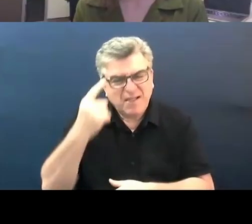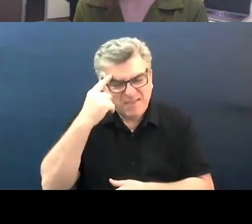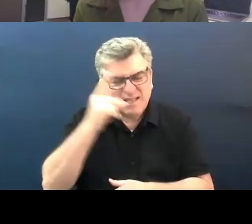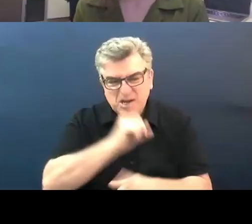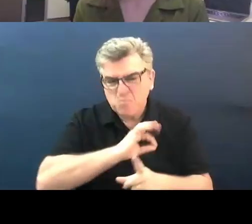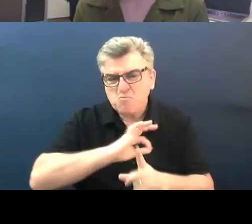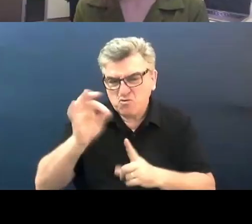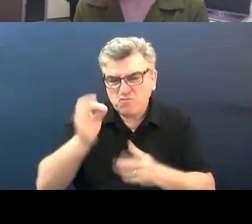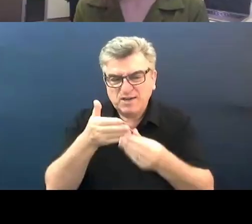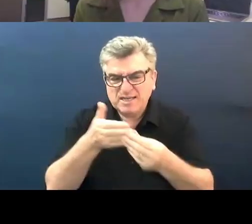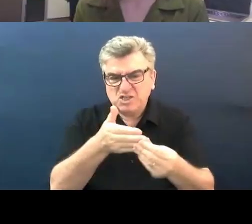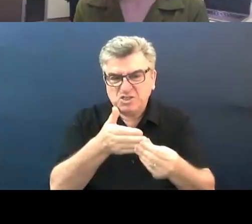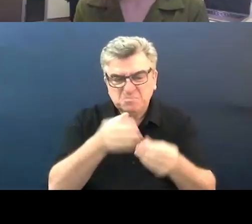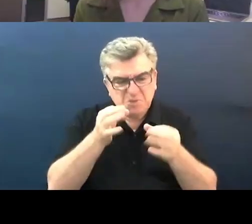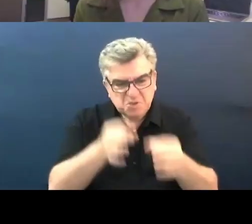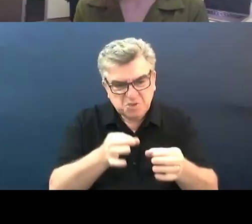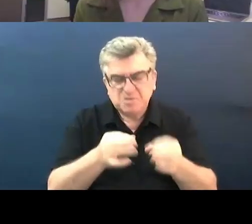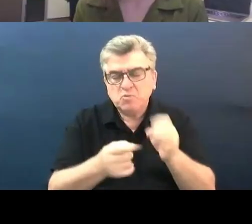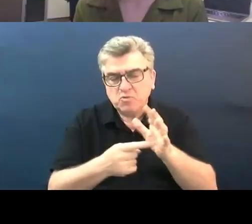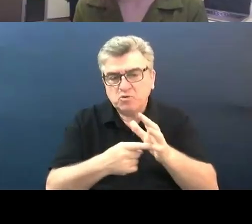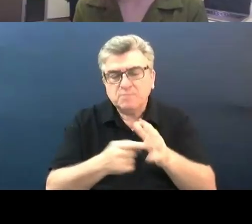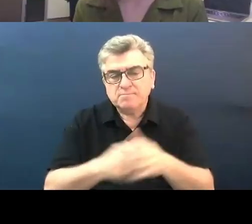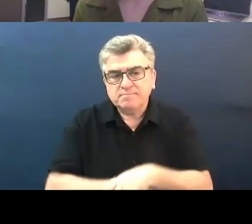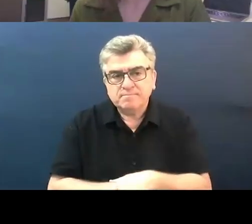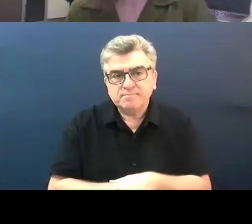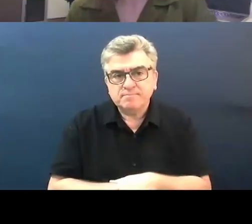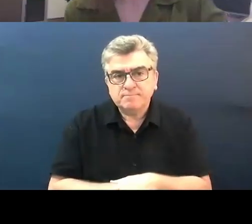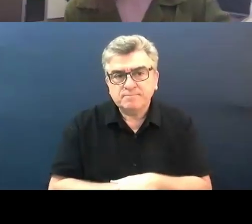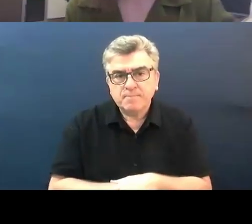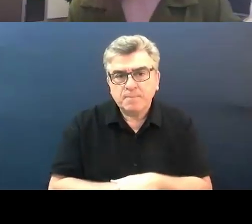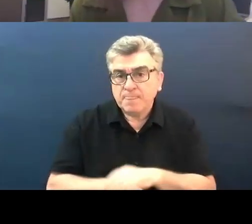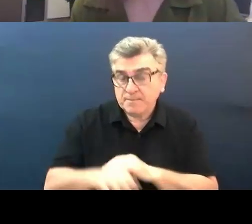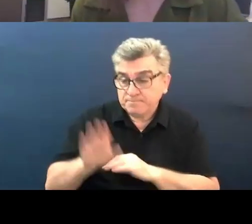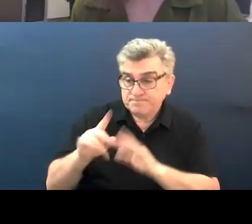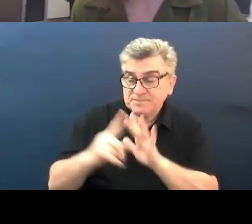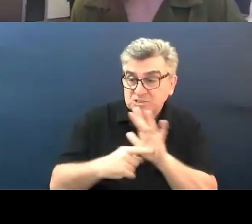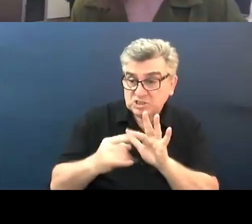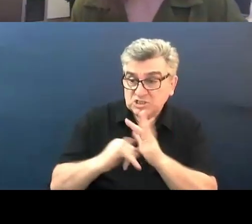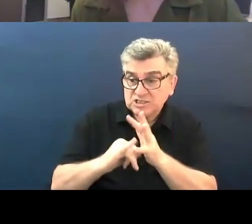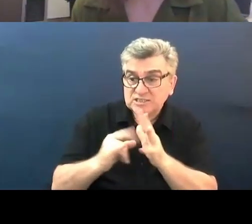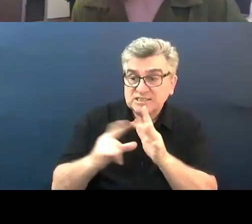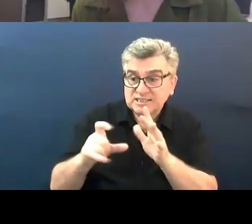Anna: Yeah. Thanks Julian. Jessica, I've got a question that's specifically